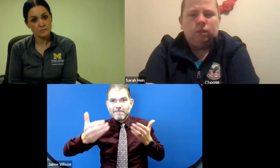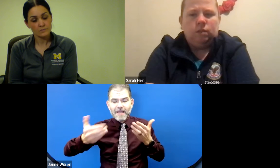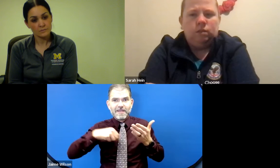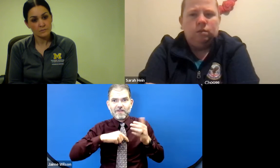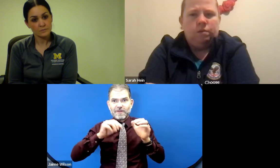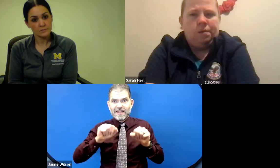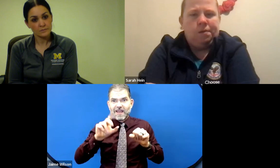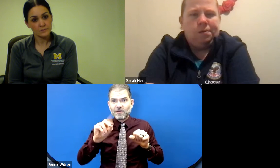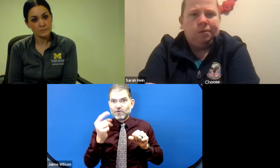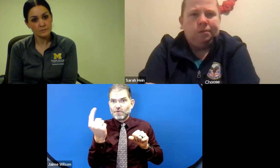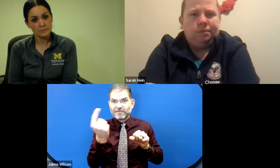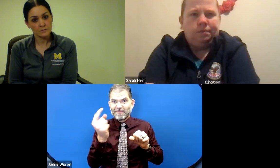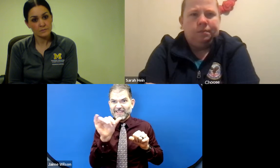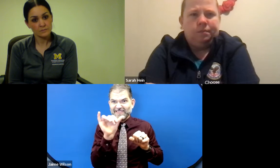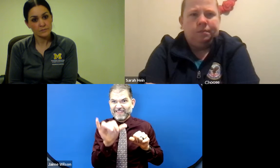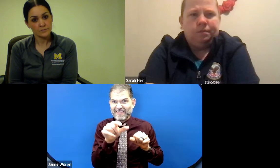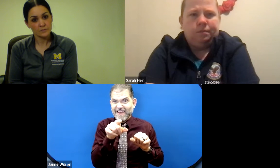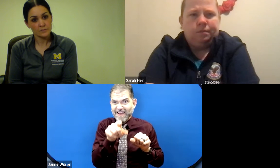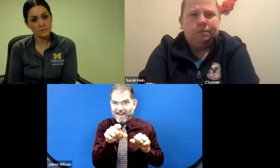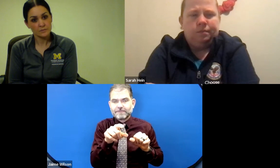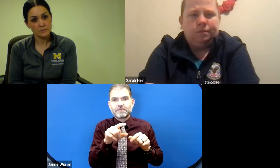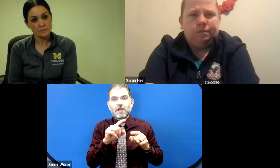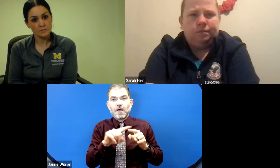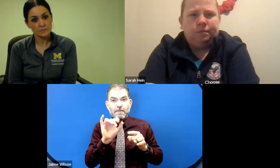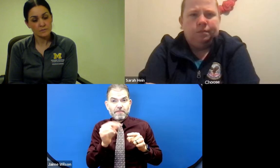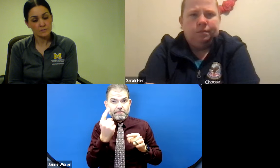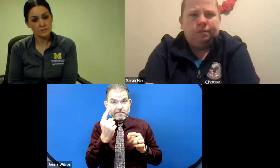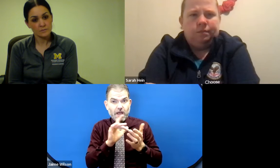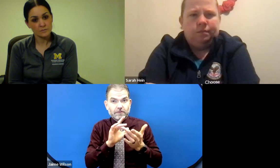ASL Interpreter: as research goes along, we we can do something along that line.